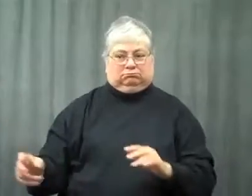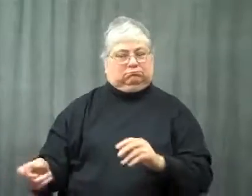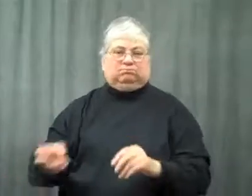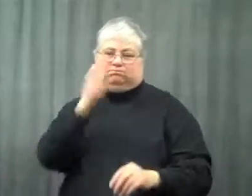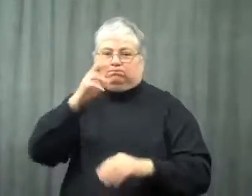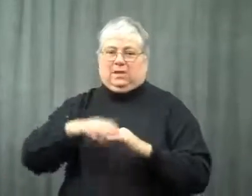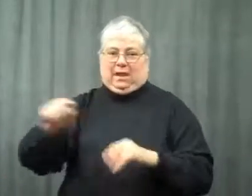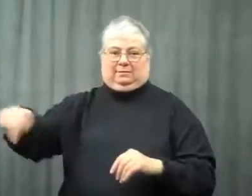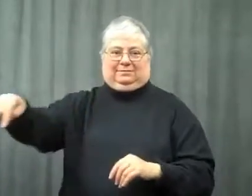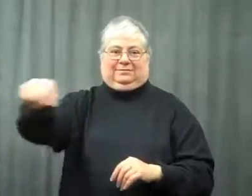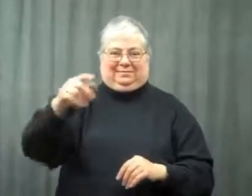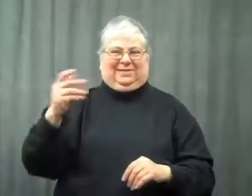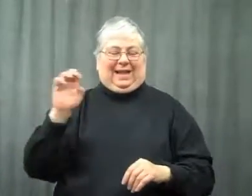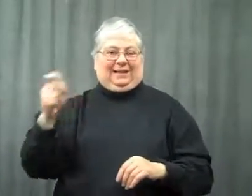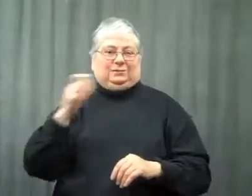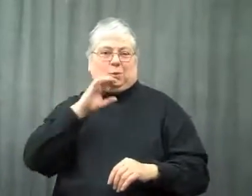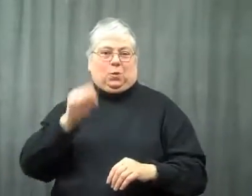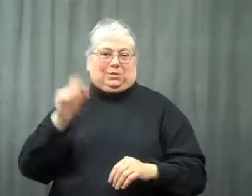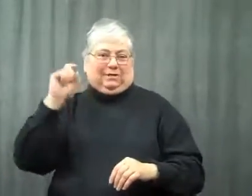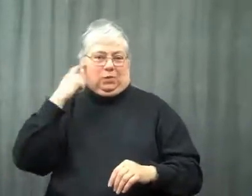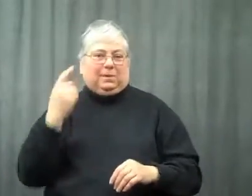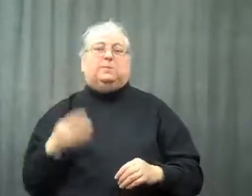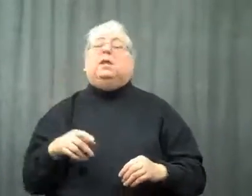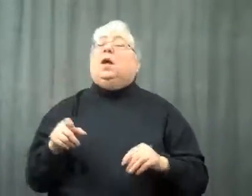They are cracking down on the former government officials.